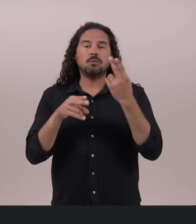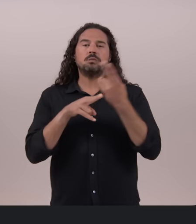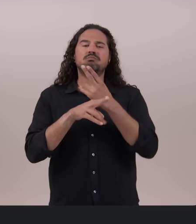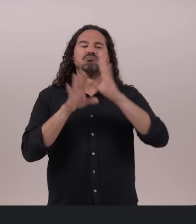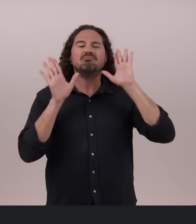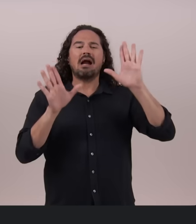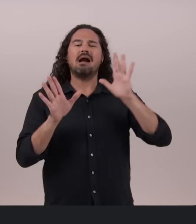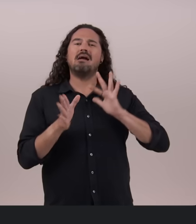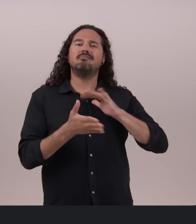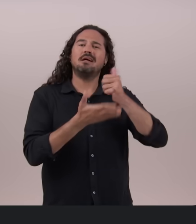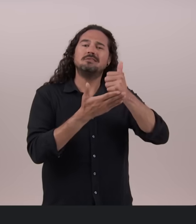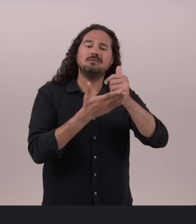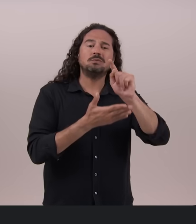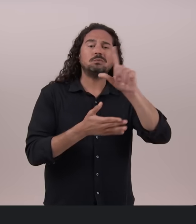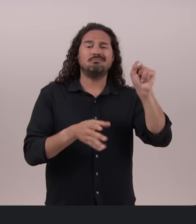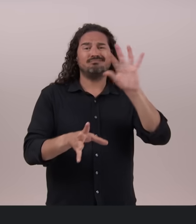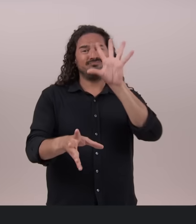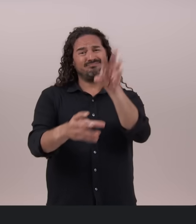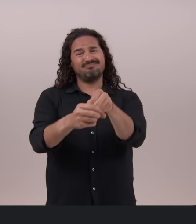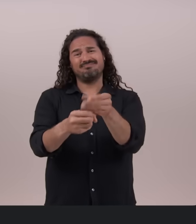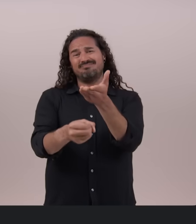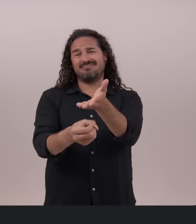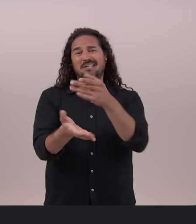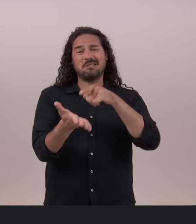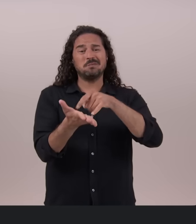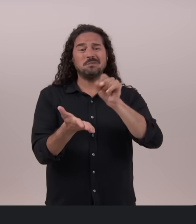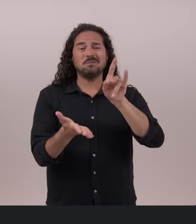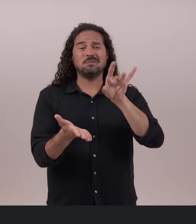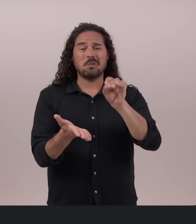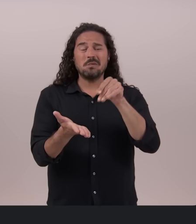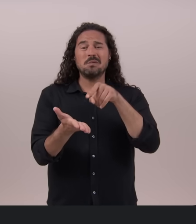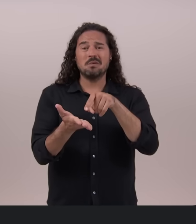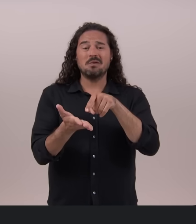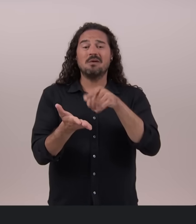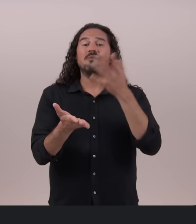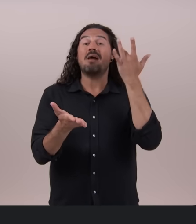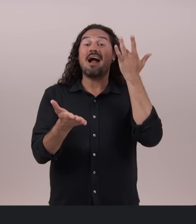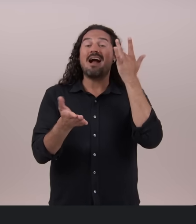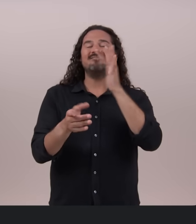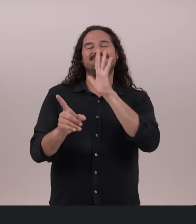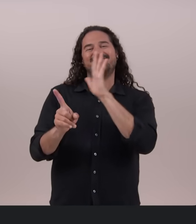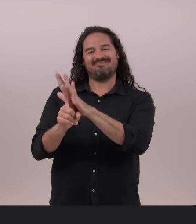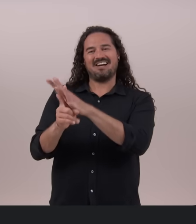that are already within Android Studio, since this is a native Android app.